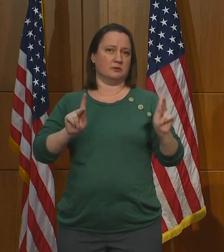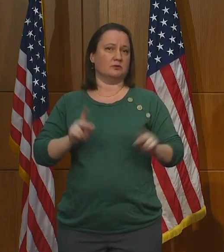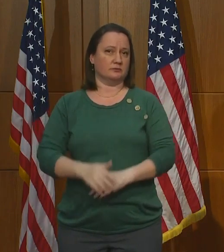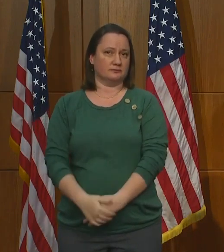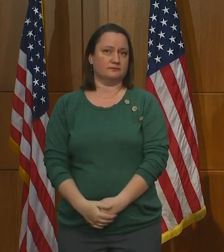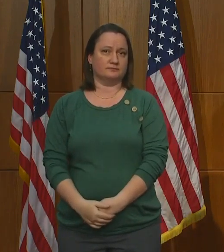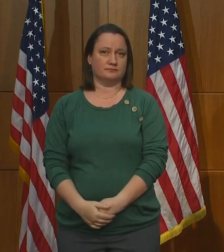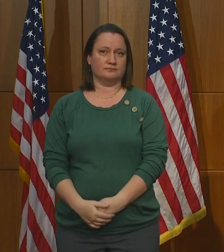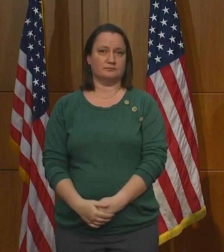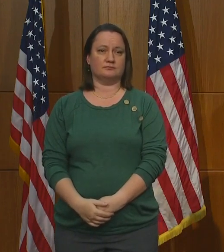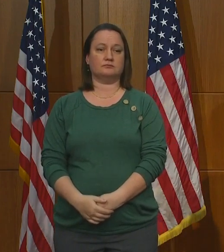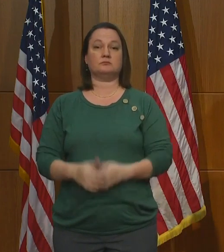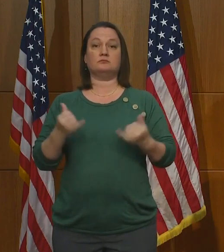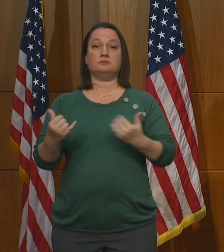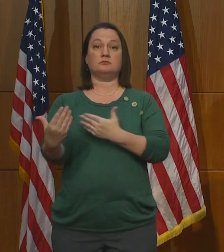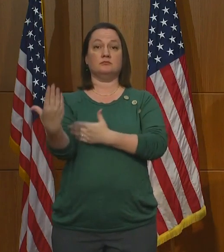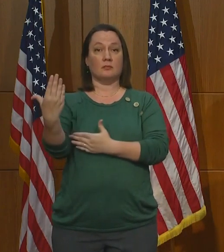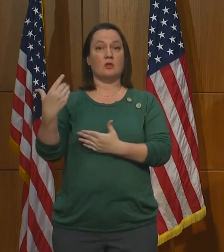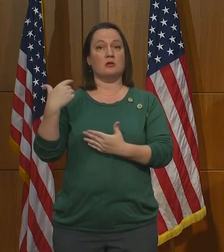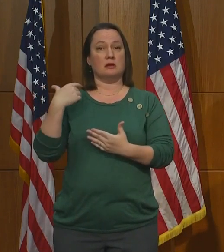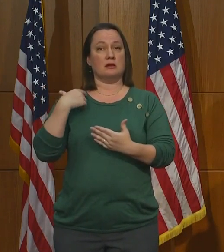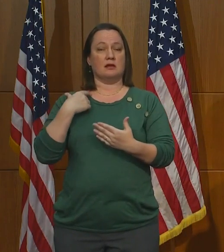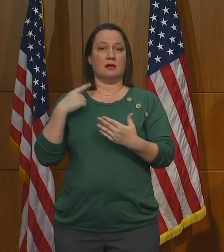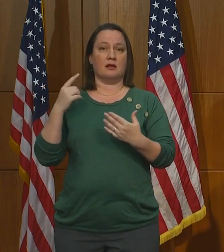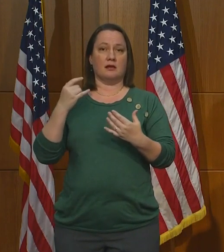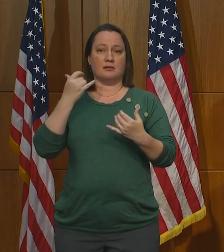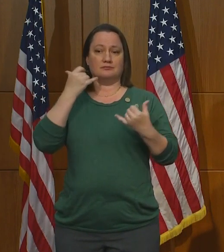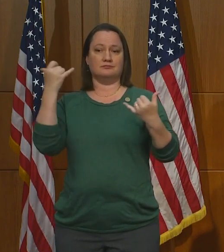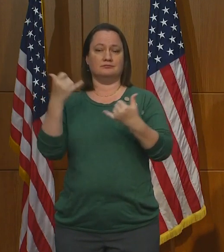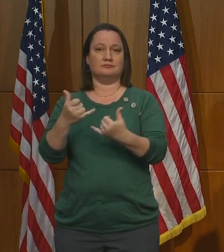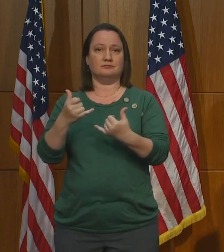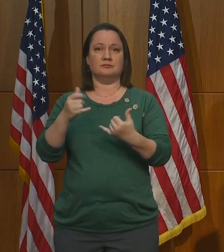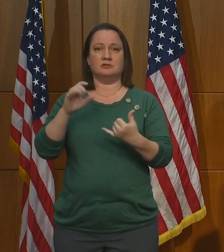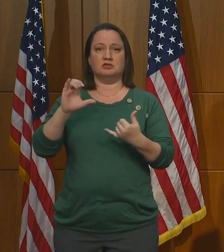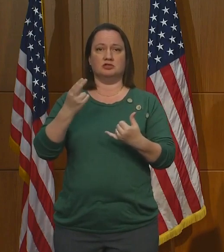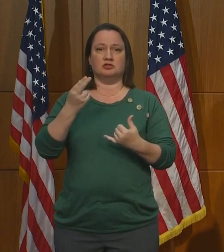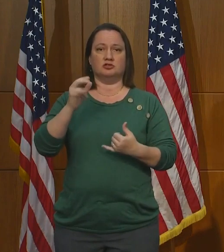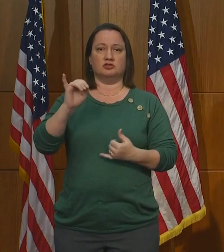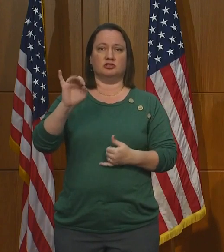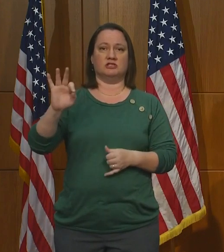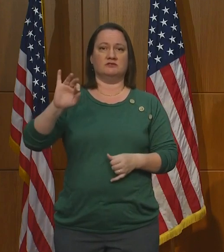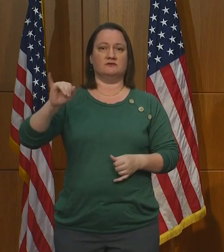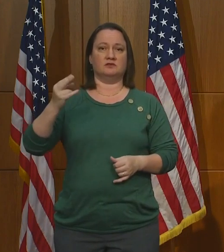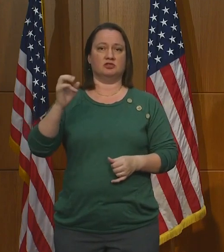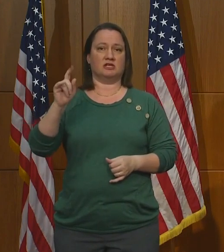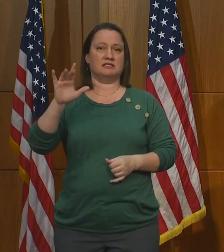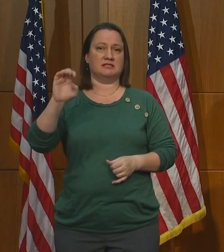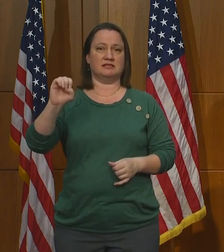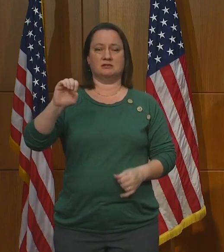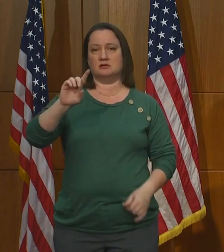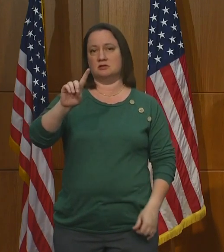AND THOUGHTFUL PEOPLE. I ALSO HAD A CALL THIS MORNING WITH